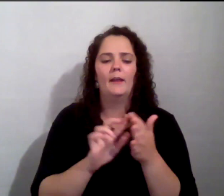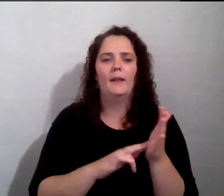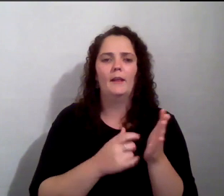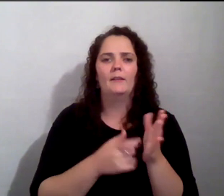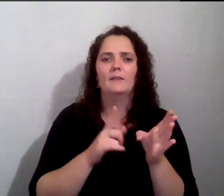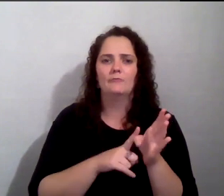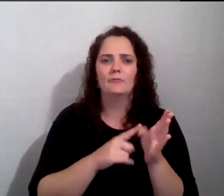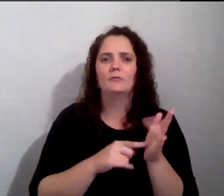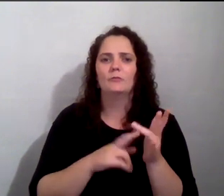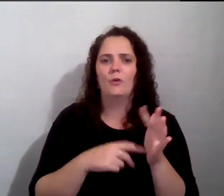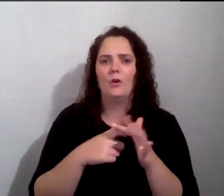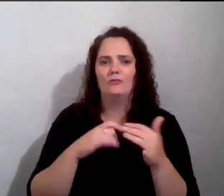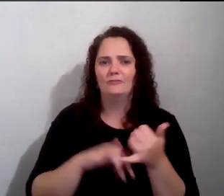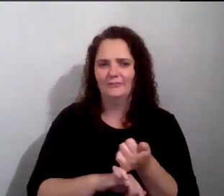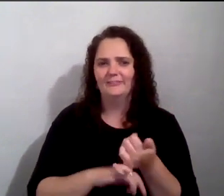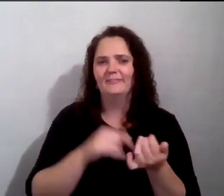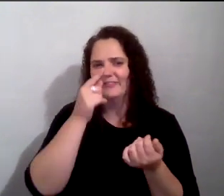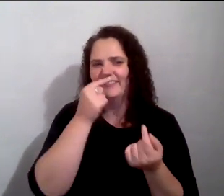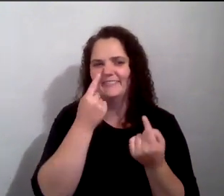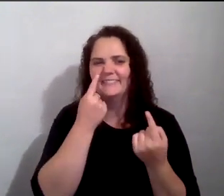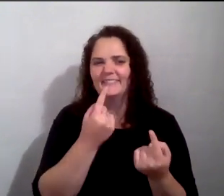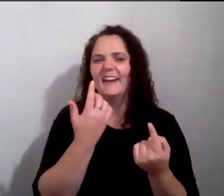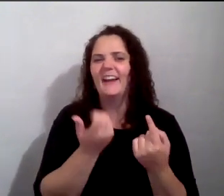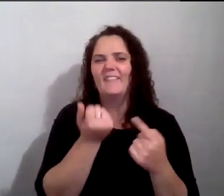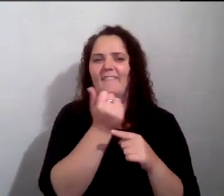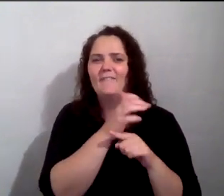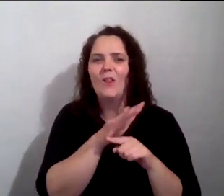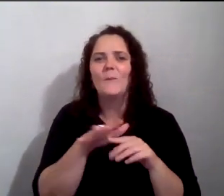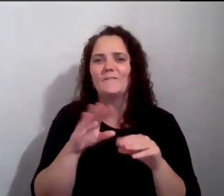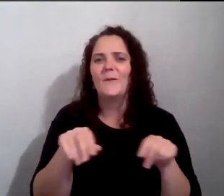these wonderfully rounded shapes